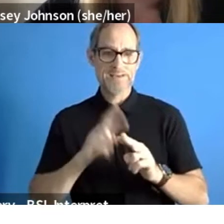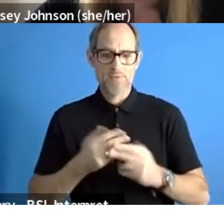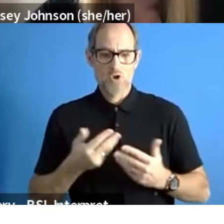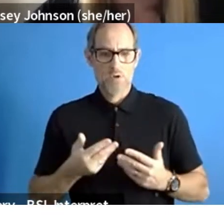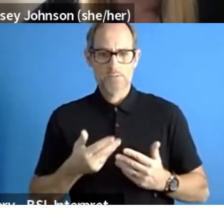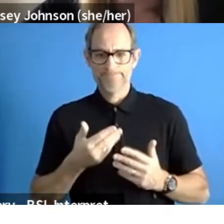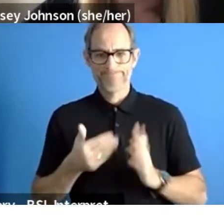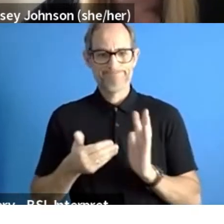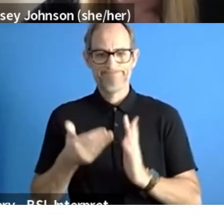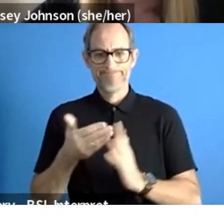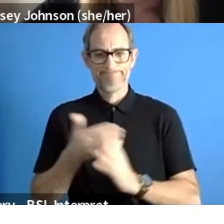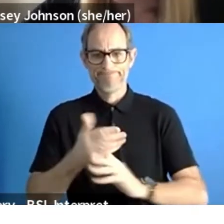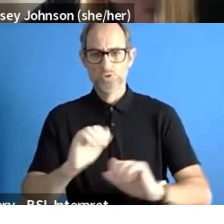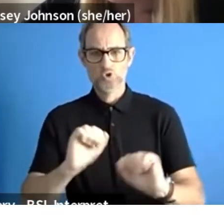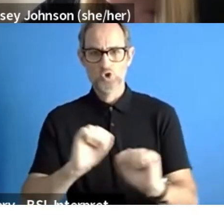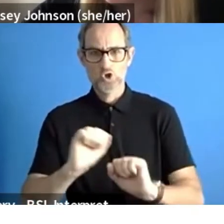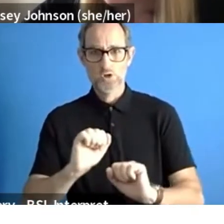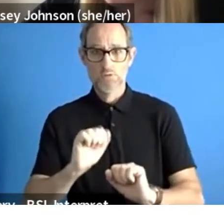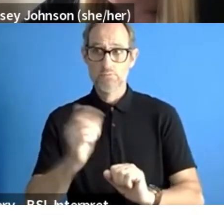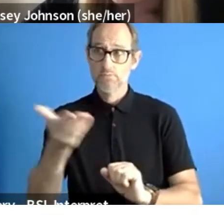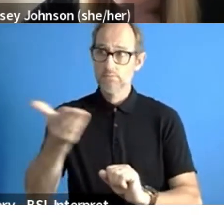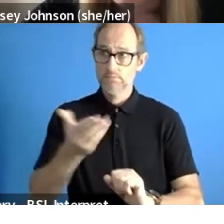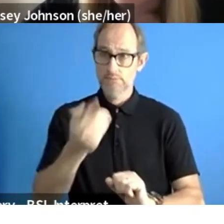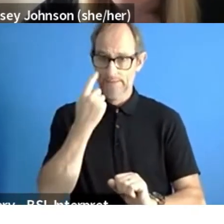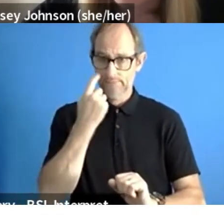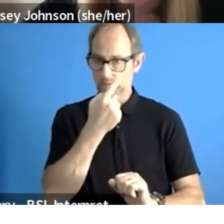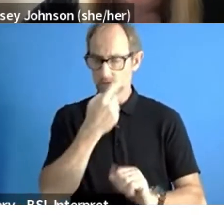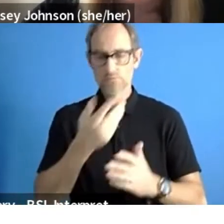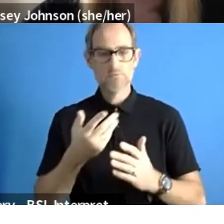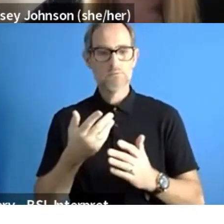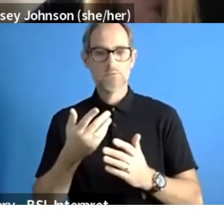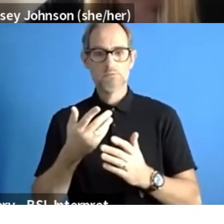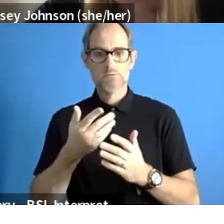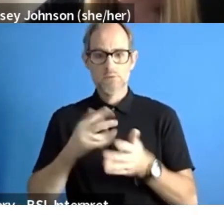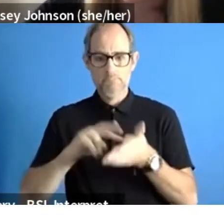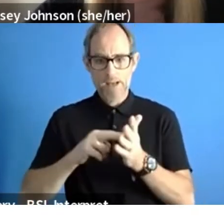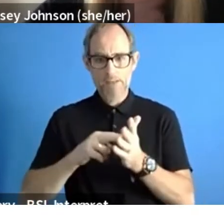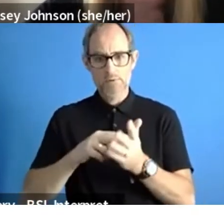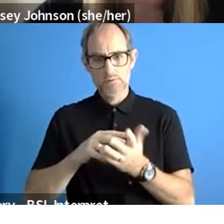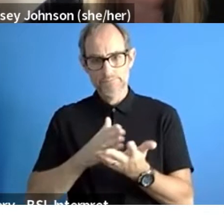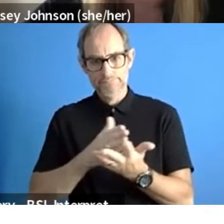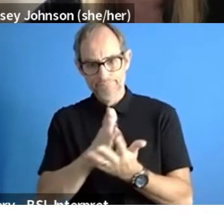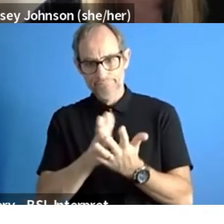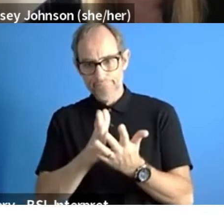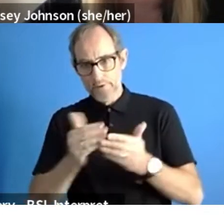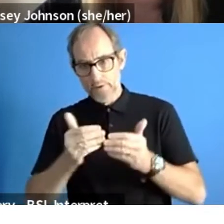Good evidence of that would be an accessibility statement or a roadmap that details and prioritises fixes.